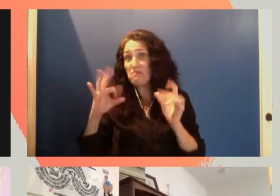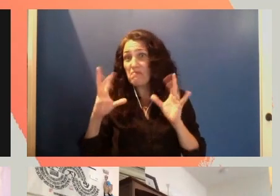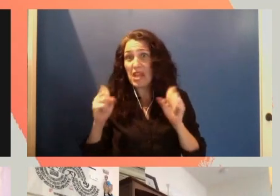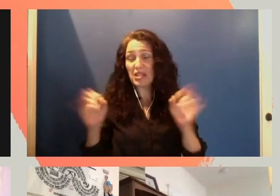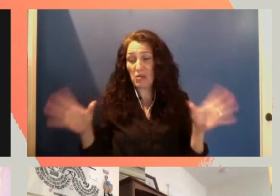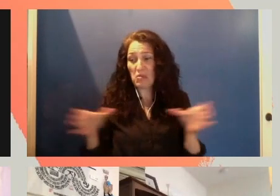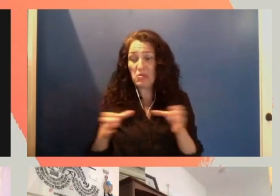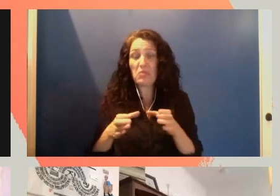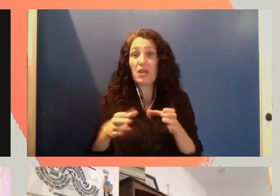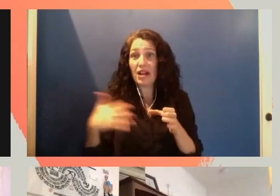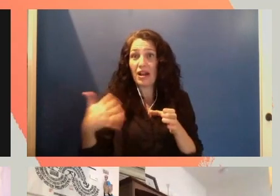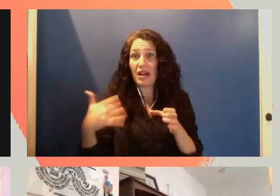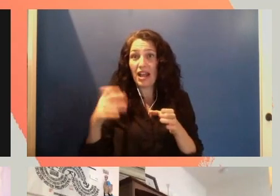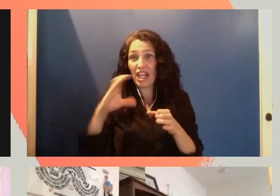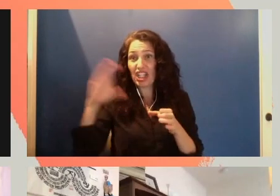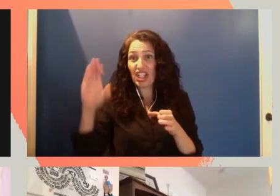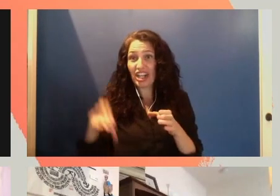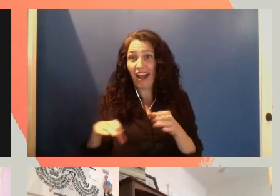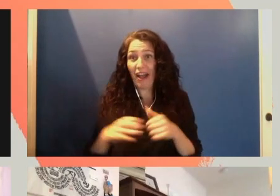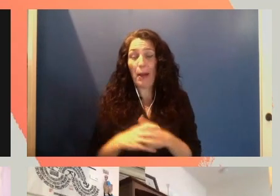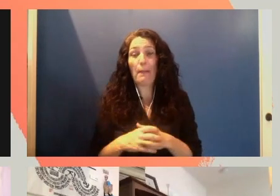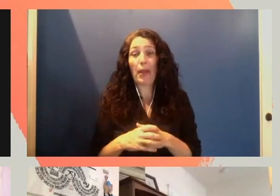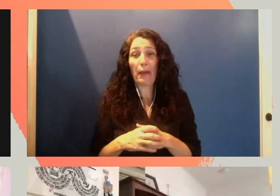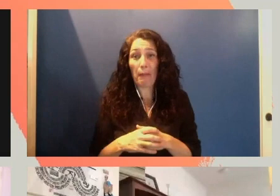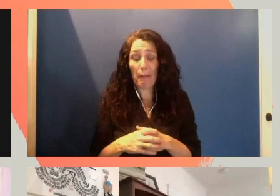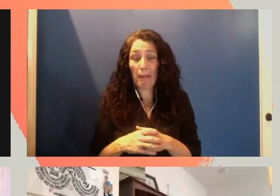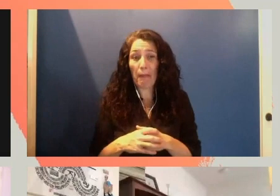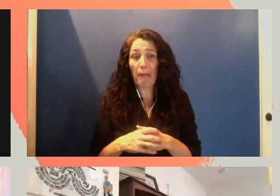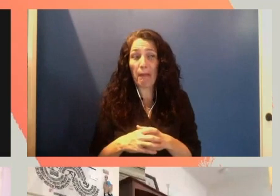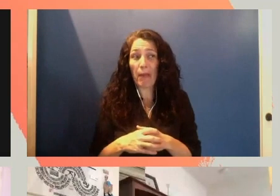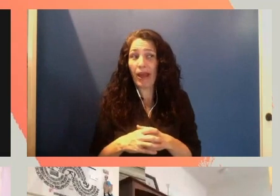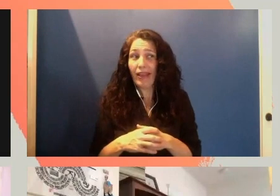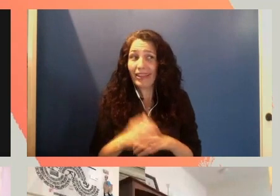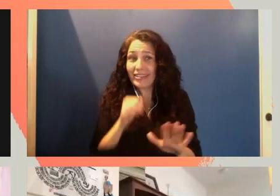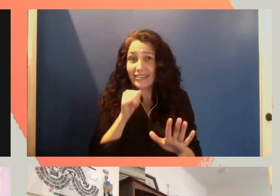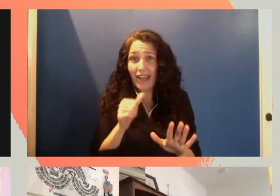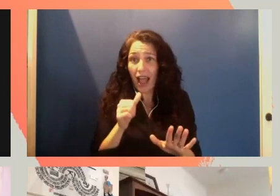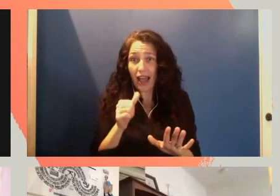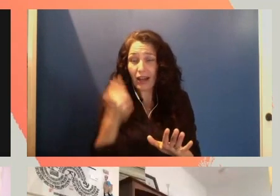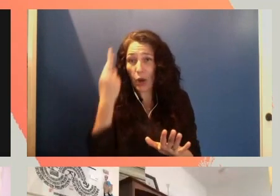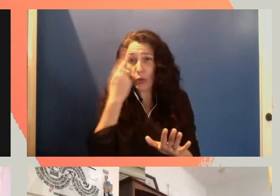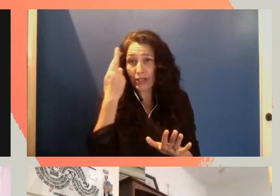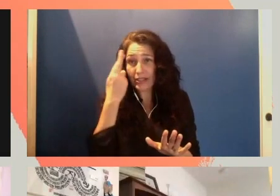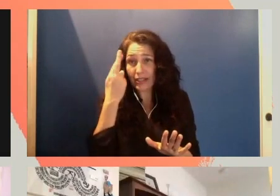that should not be a reason why I should not be trusted with hundreds of thousands of dollars.